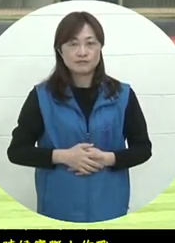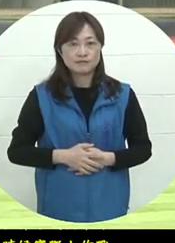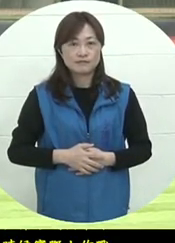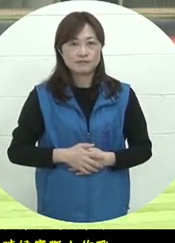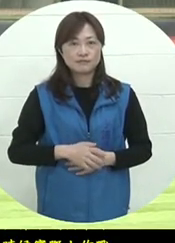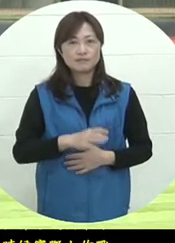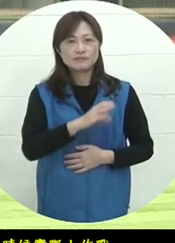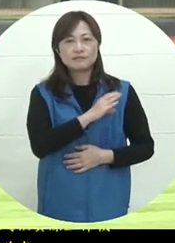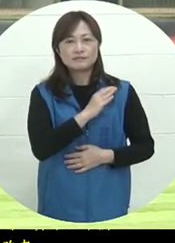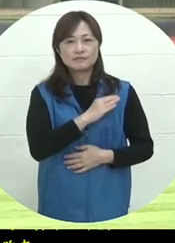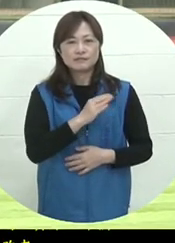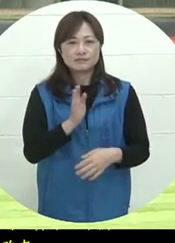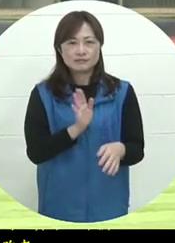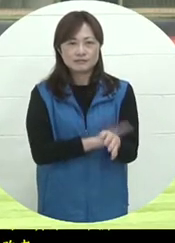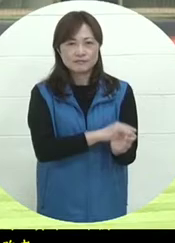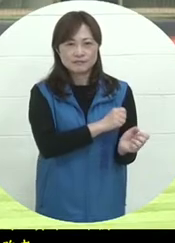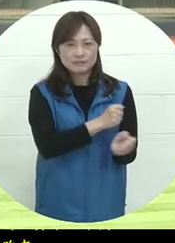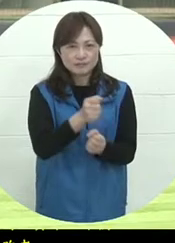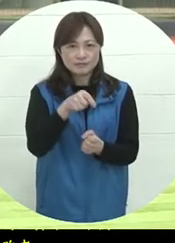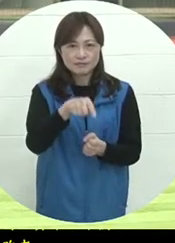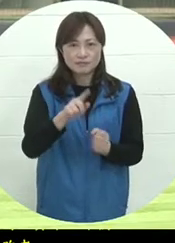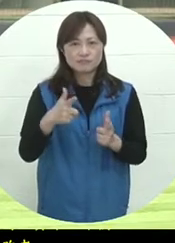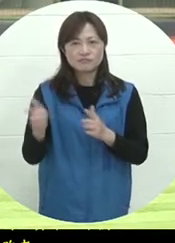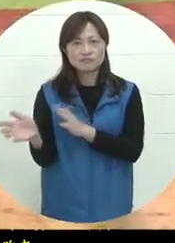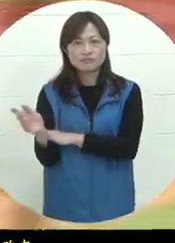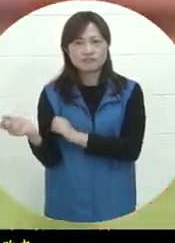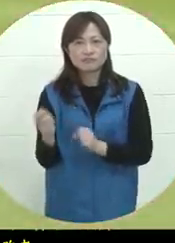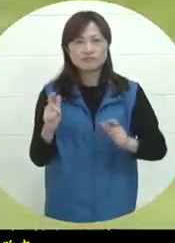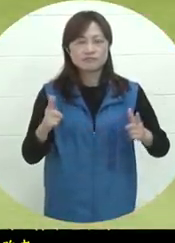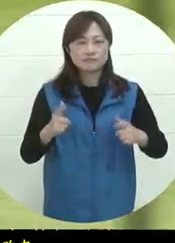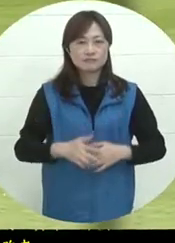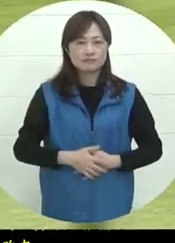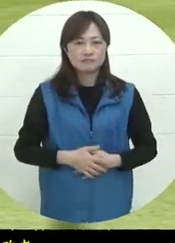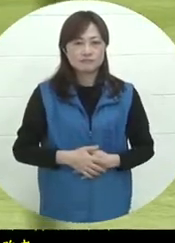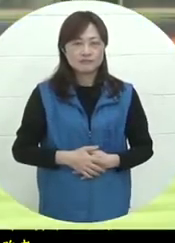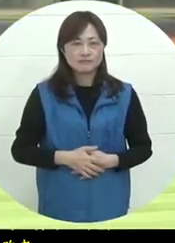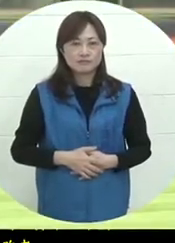the batter in the left zone is not in the right zone. Maybe the effect of the screen is not